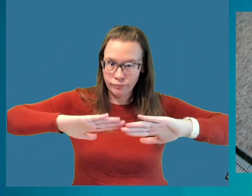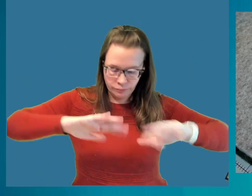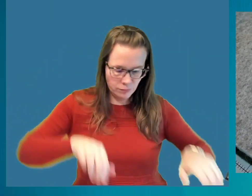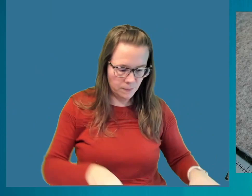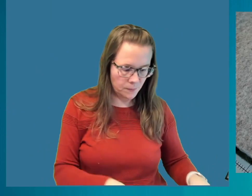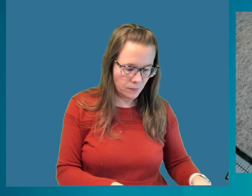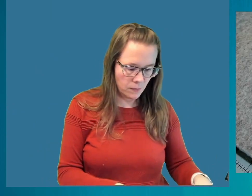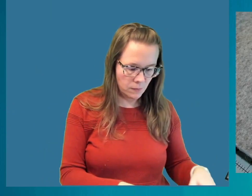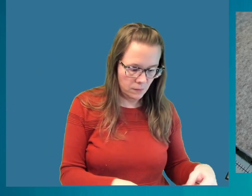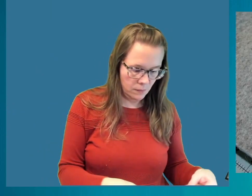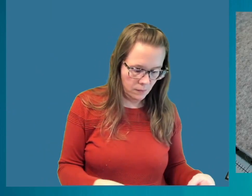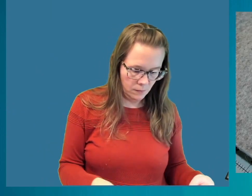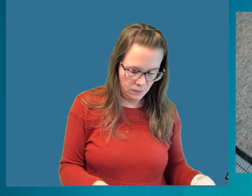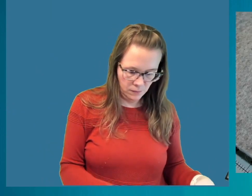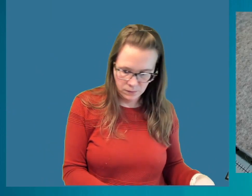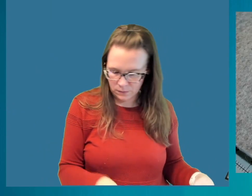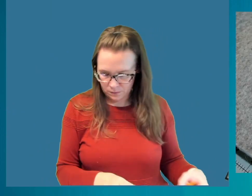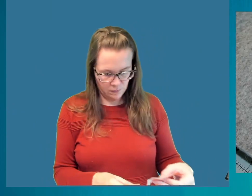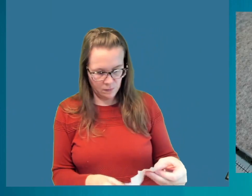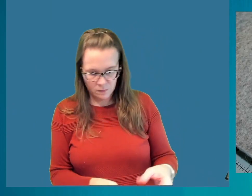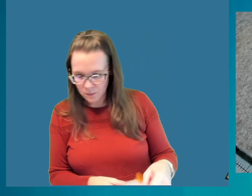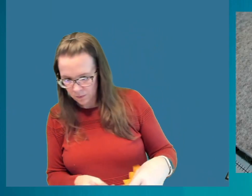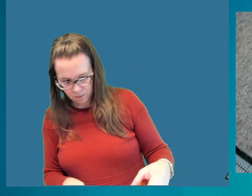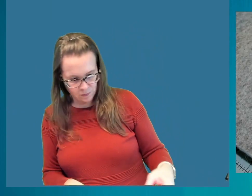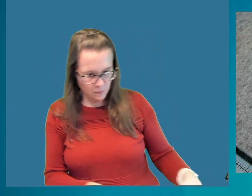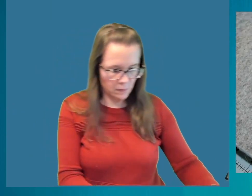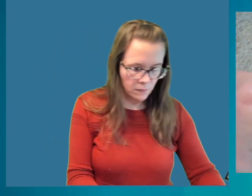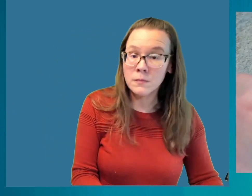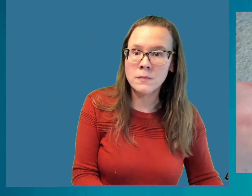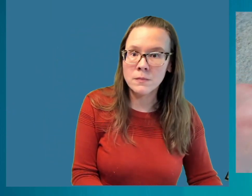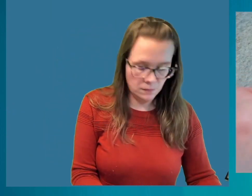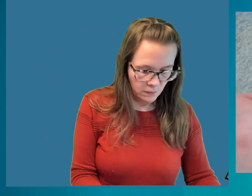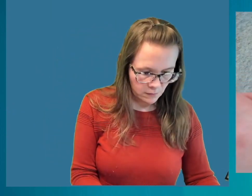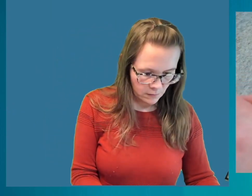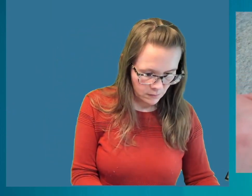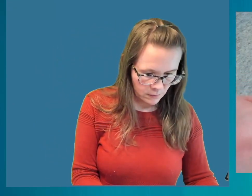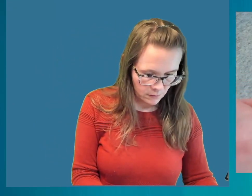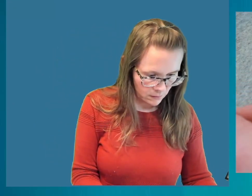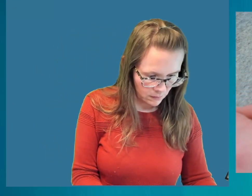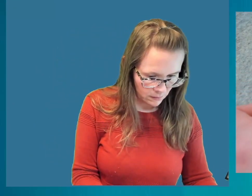So you have, uh, the background of my postcard being the rainbow pattern fabric and then this